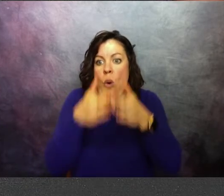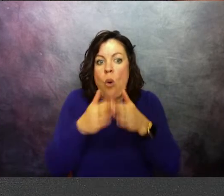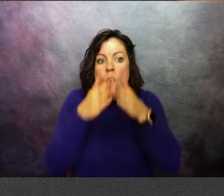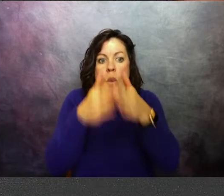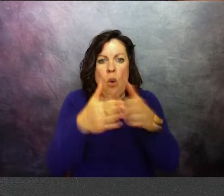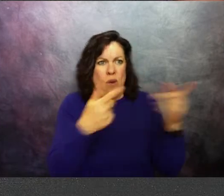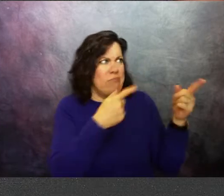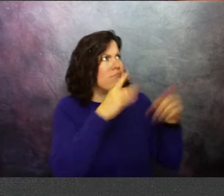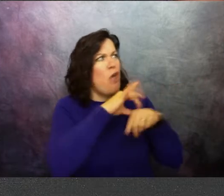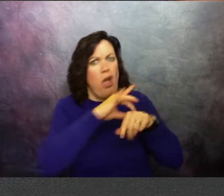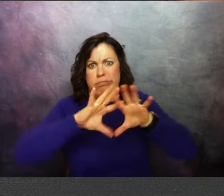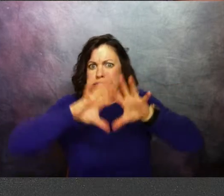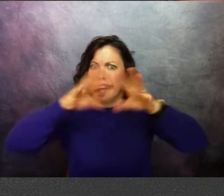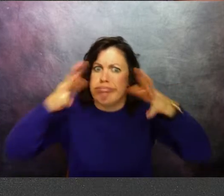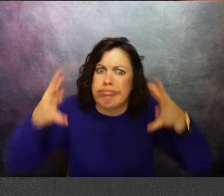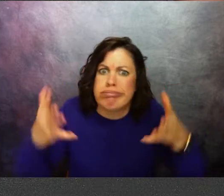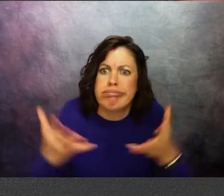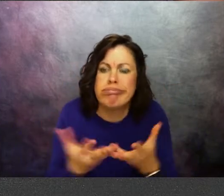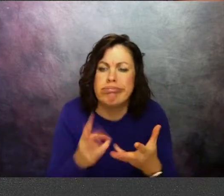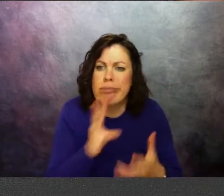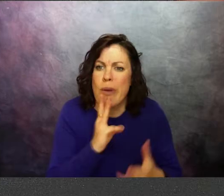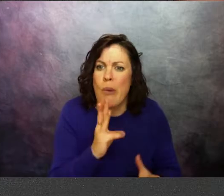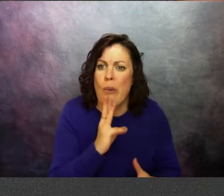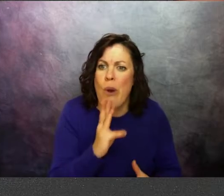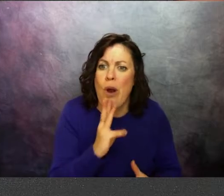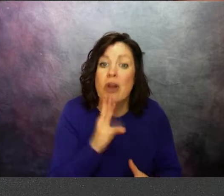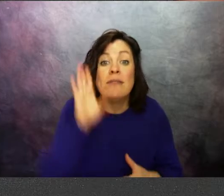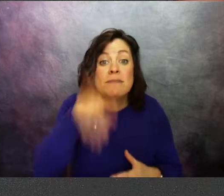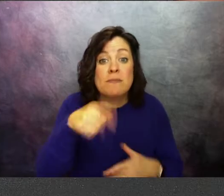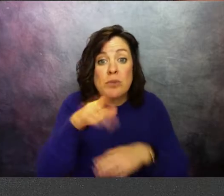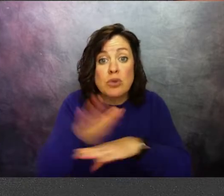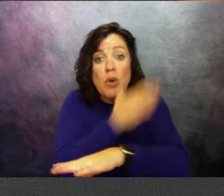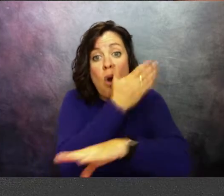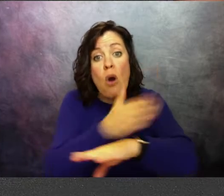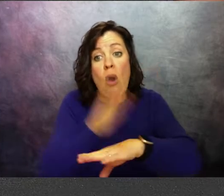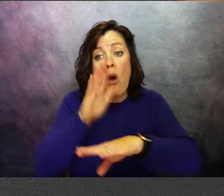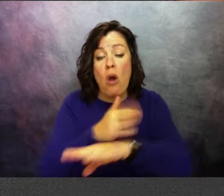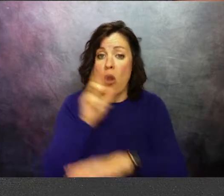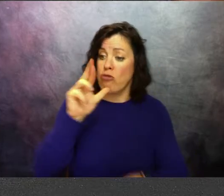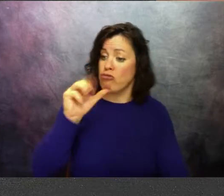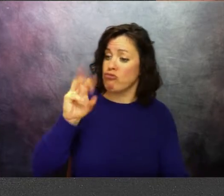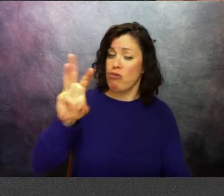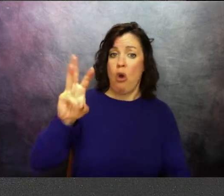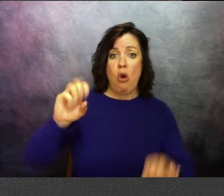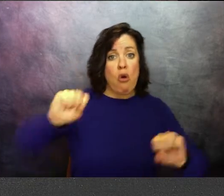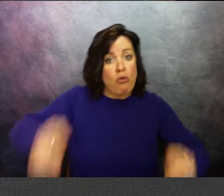Have you ever heard the song 'Row, Row, Row Your Boat'? I think we'll sing that song, but to get ready,